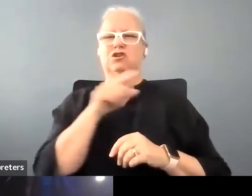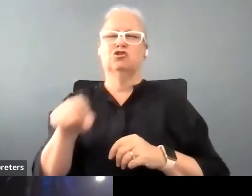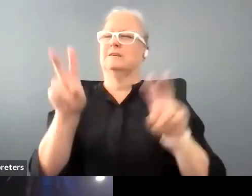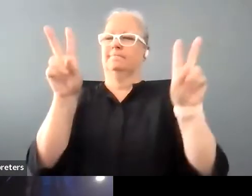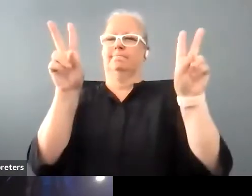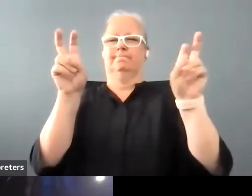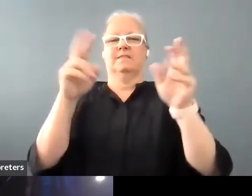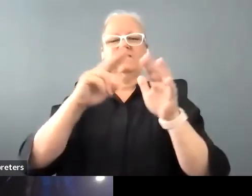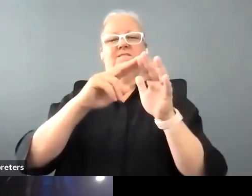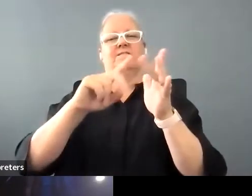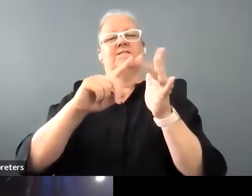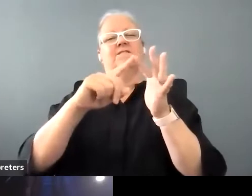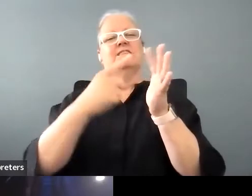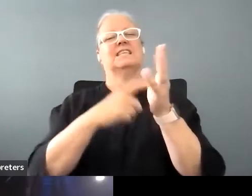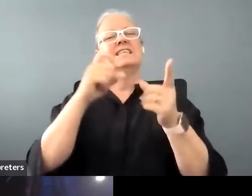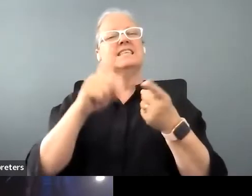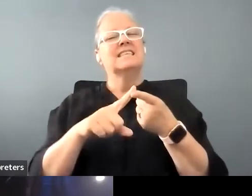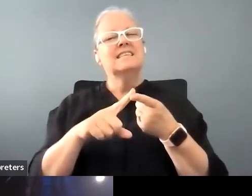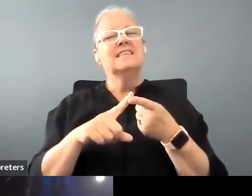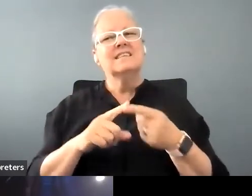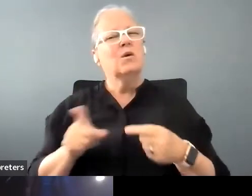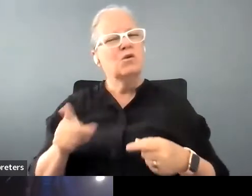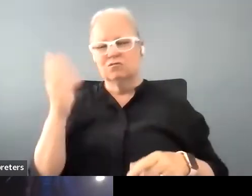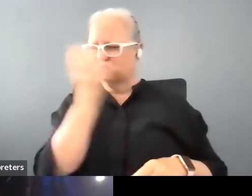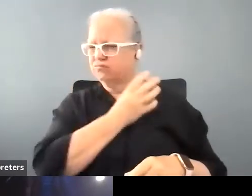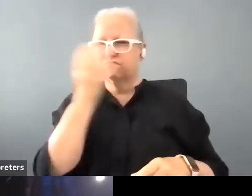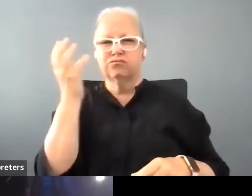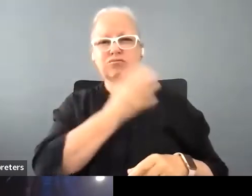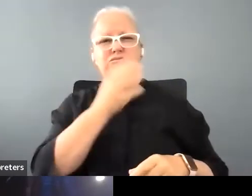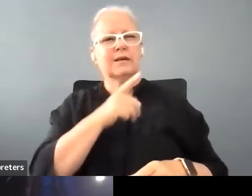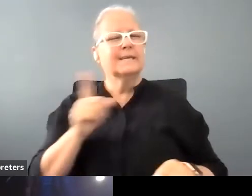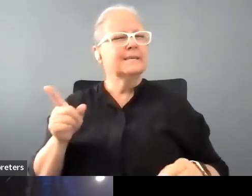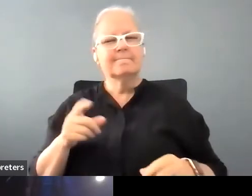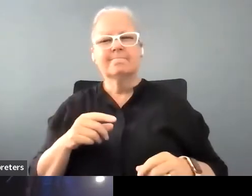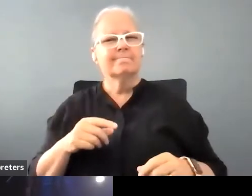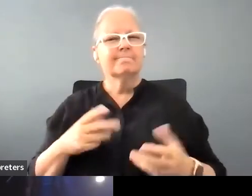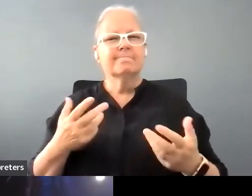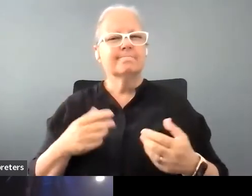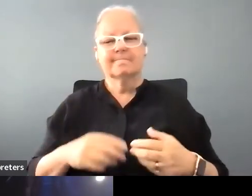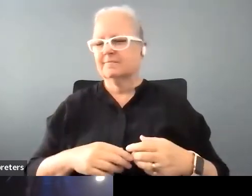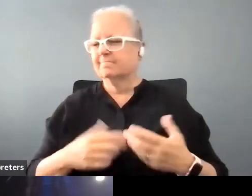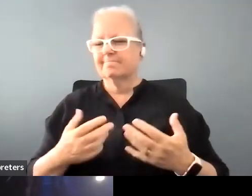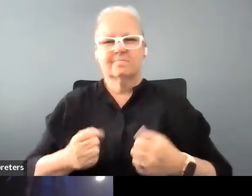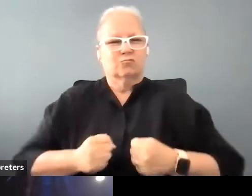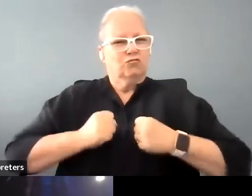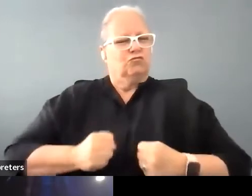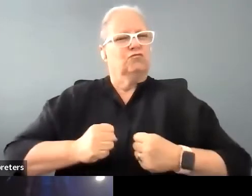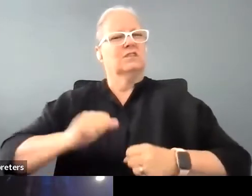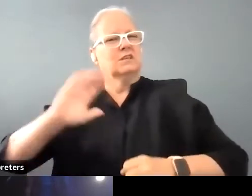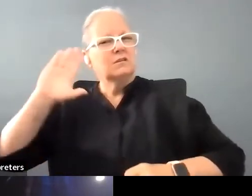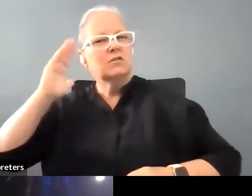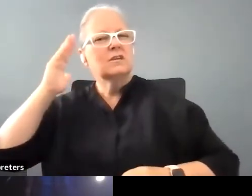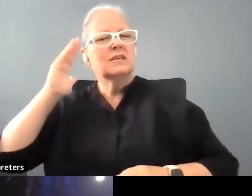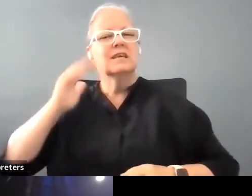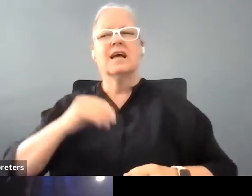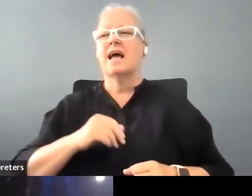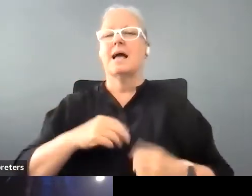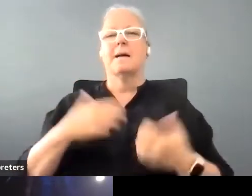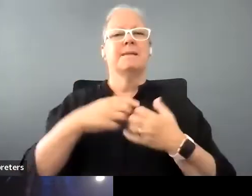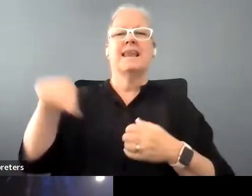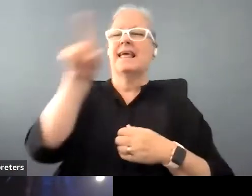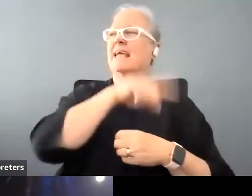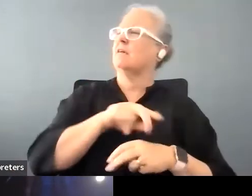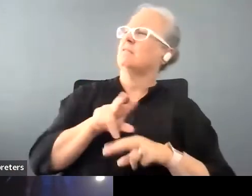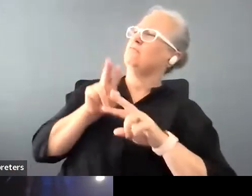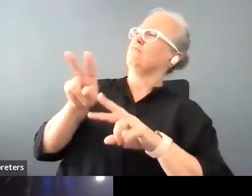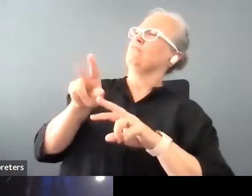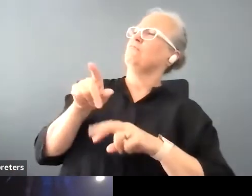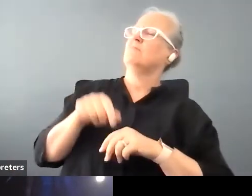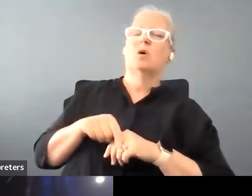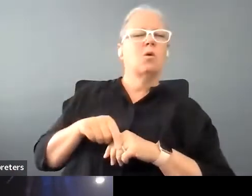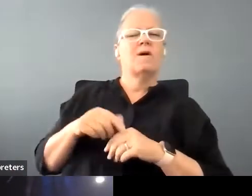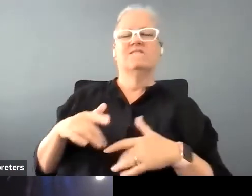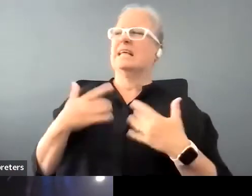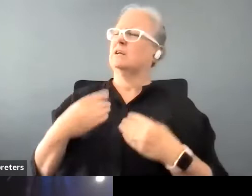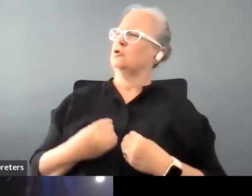it was sort of a terrific ferocity, really great inspiring and brave view she.. you wouldn't